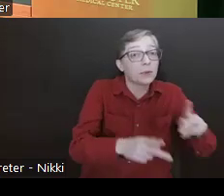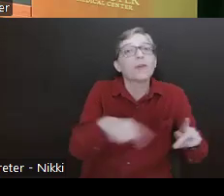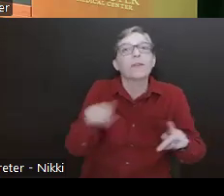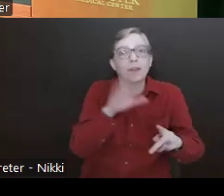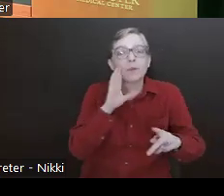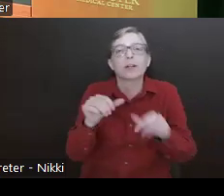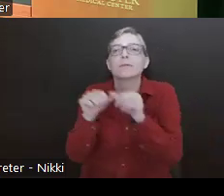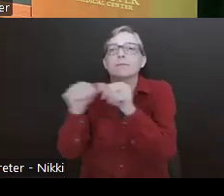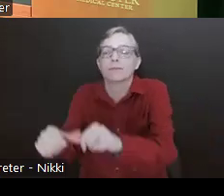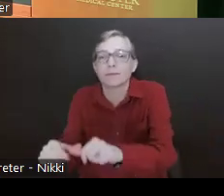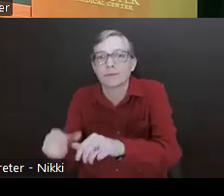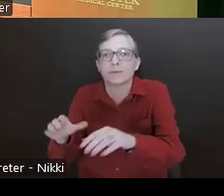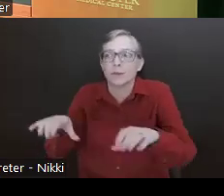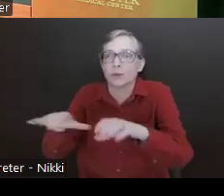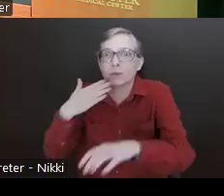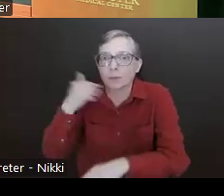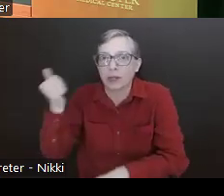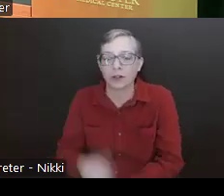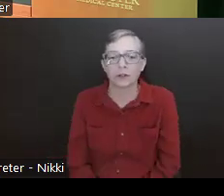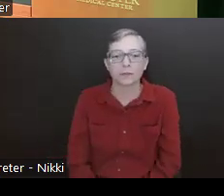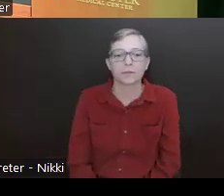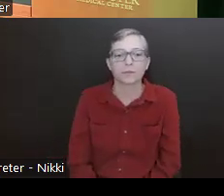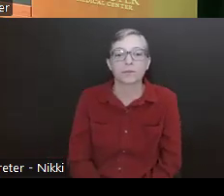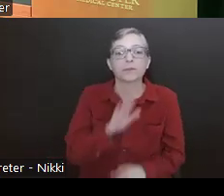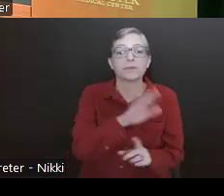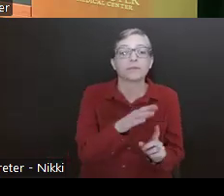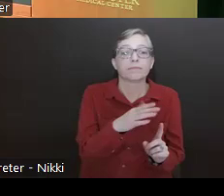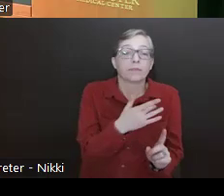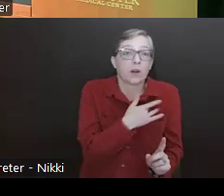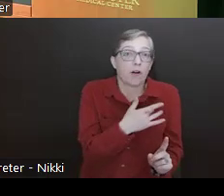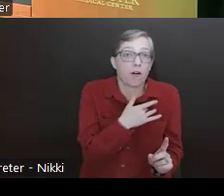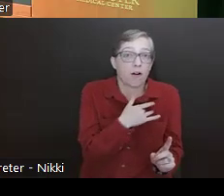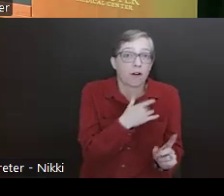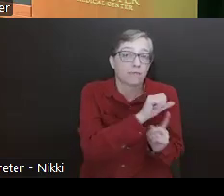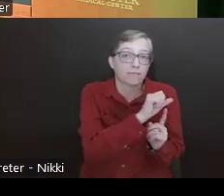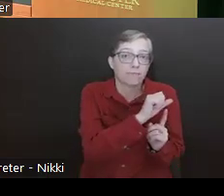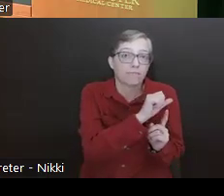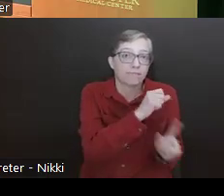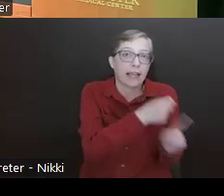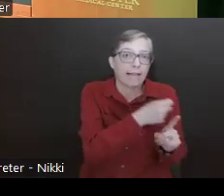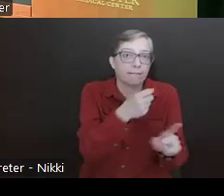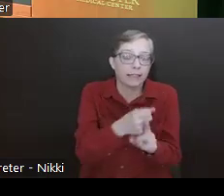cardiac events you have a 48% reduction in risk uh all-c cause mortality over 50% reduction in risk